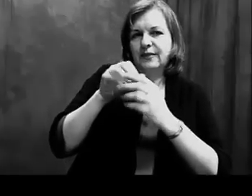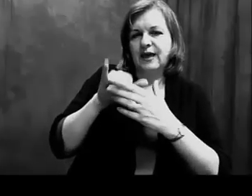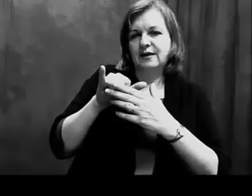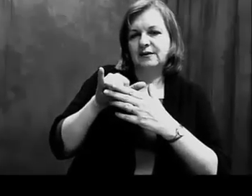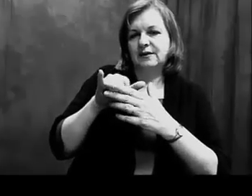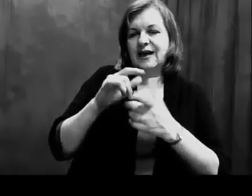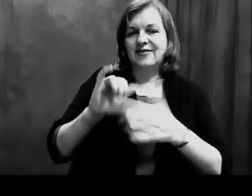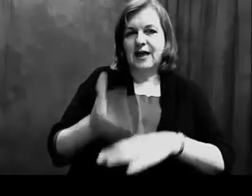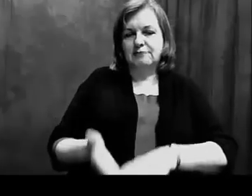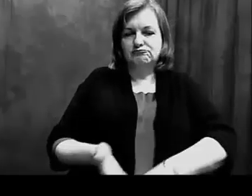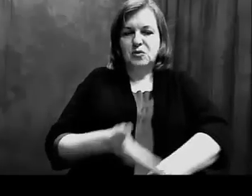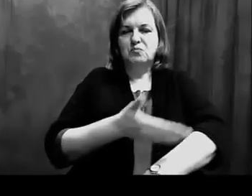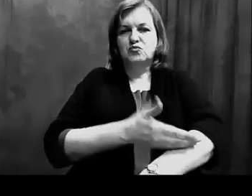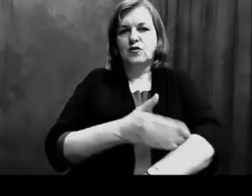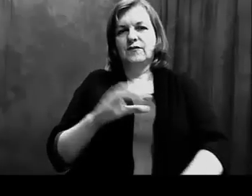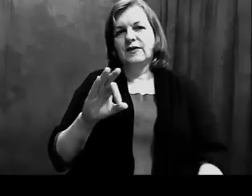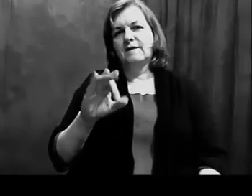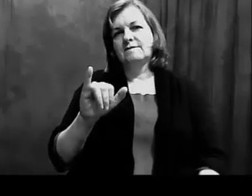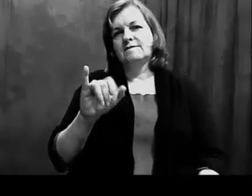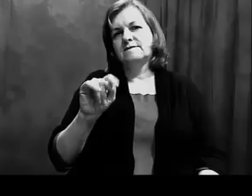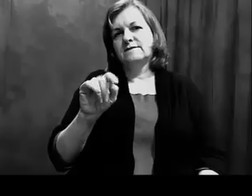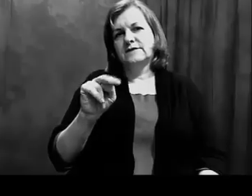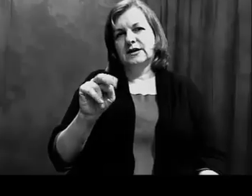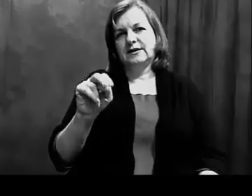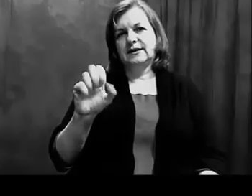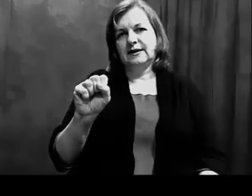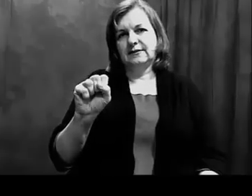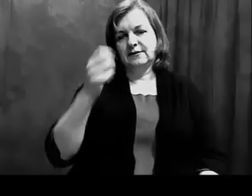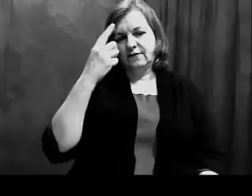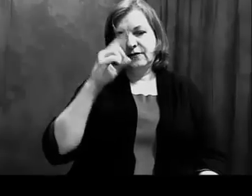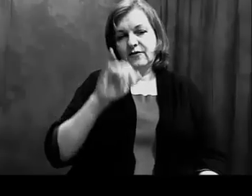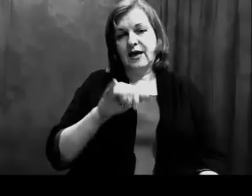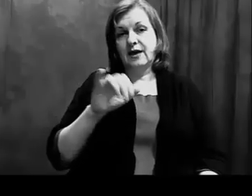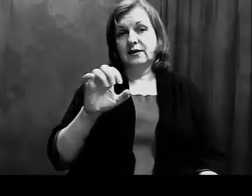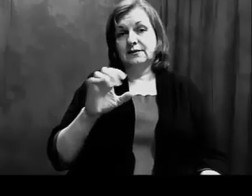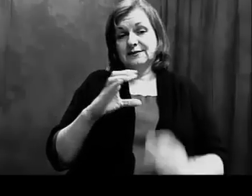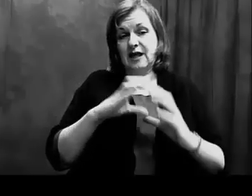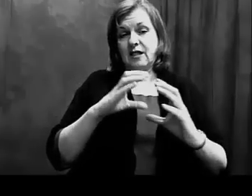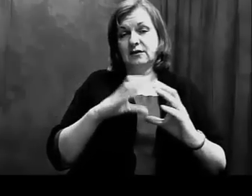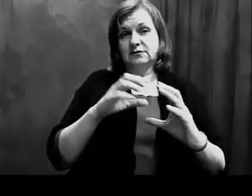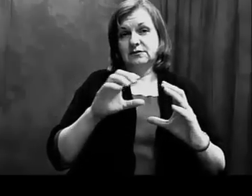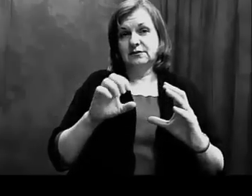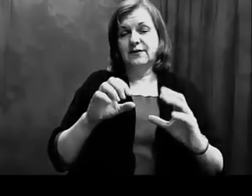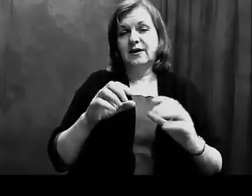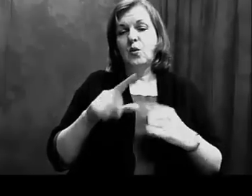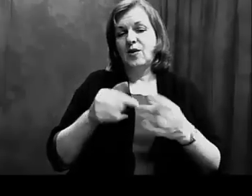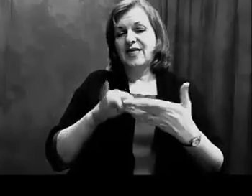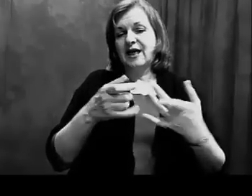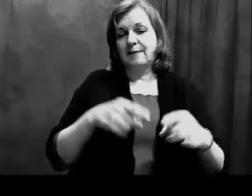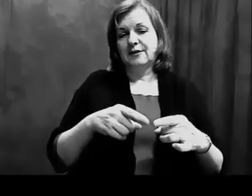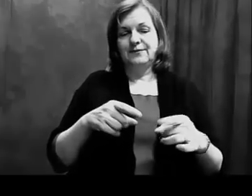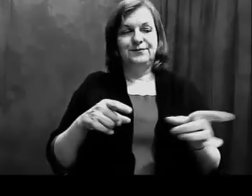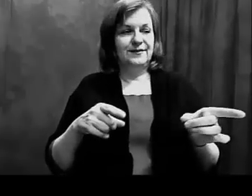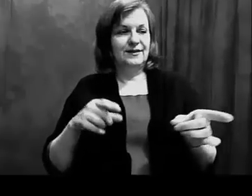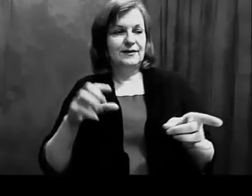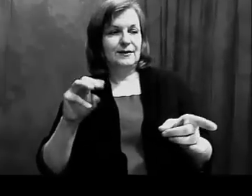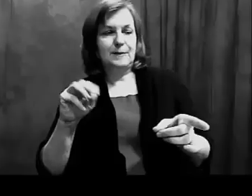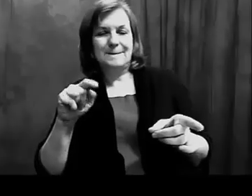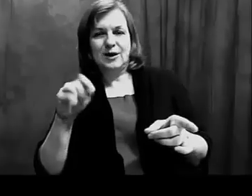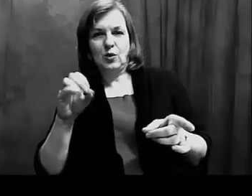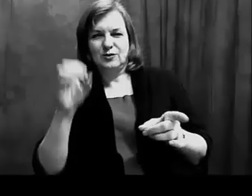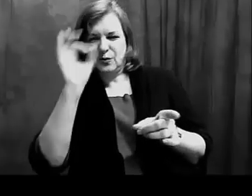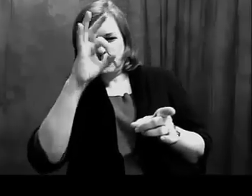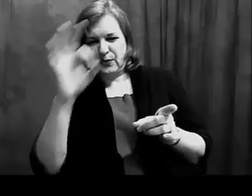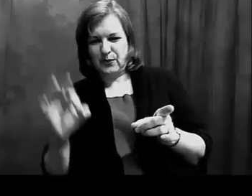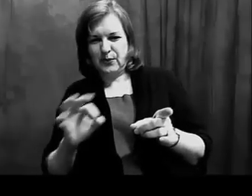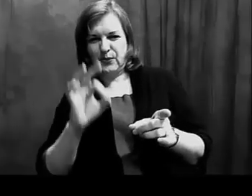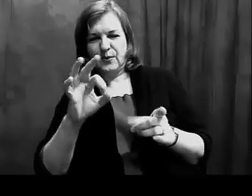And were actually ingested by an early eukaryote and improved to the fitness of that eukaryote